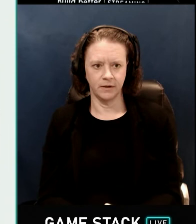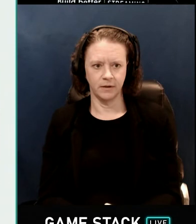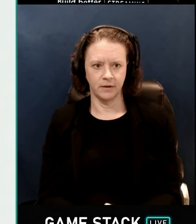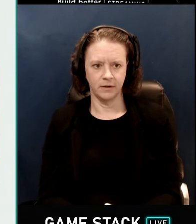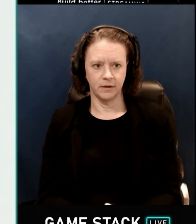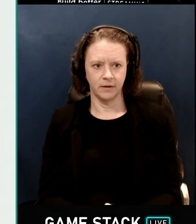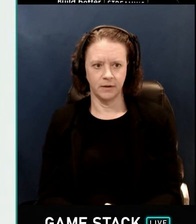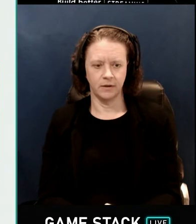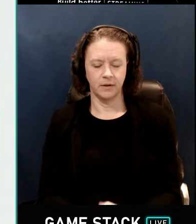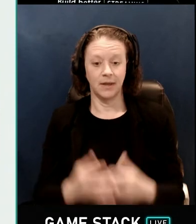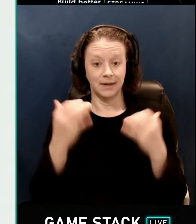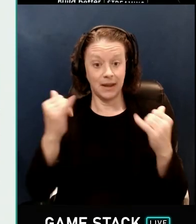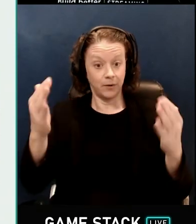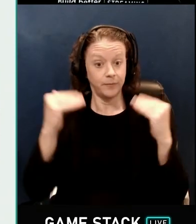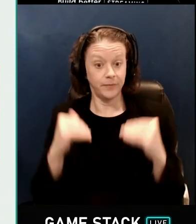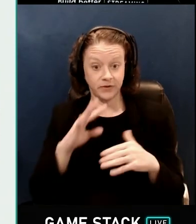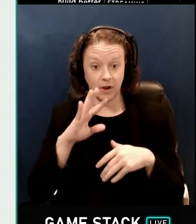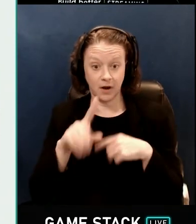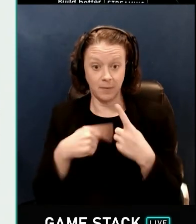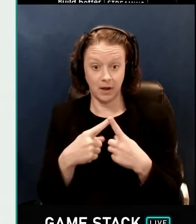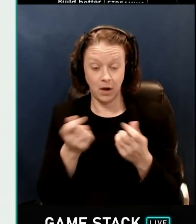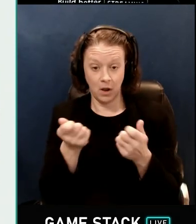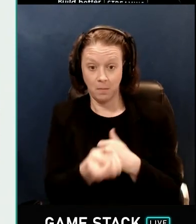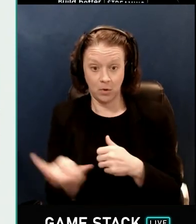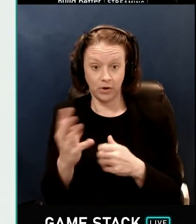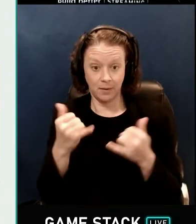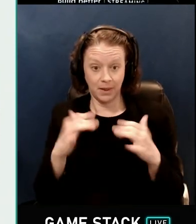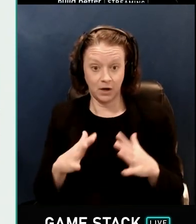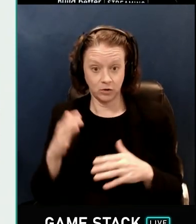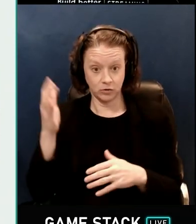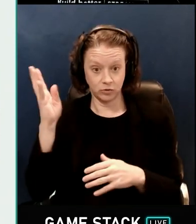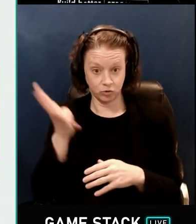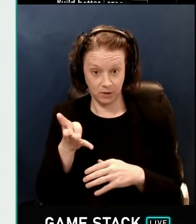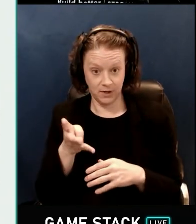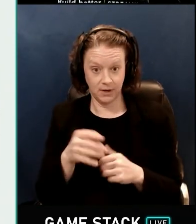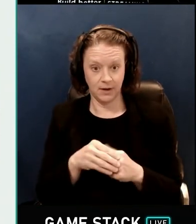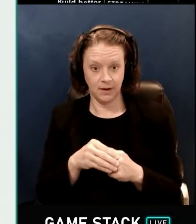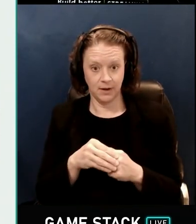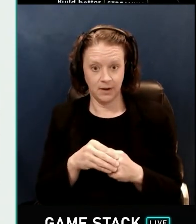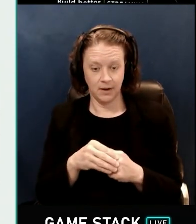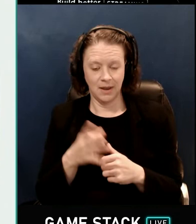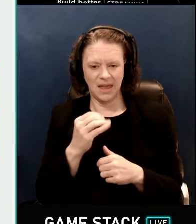Now let's talk briefly about multiplayer and, and a little bit of a tangent, one of my favorite games